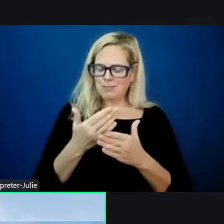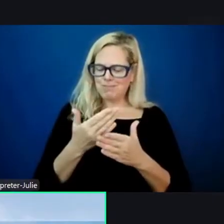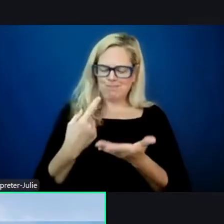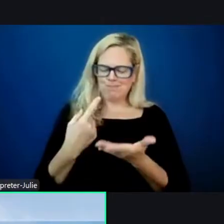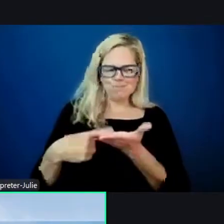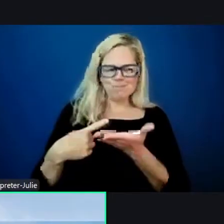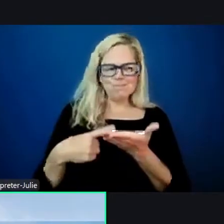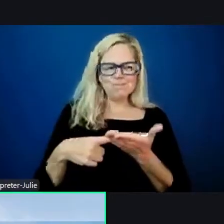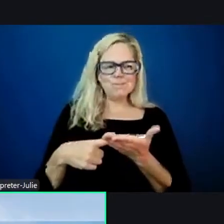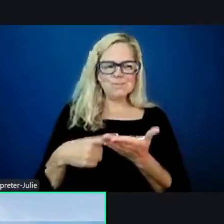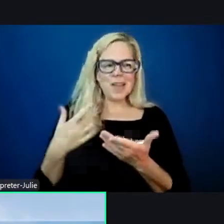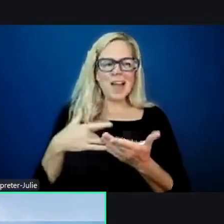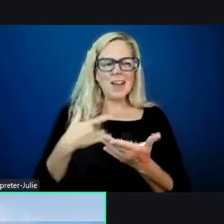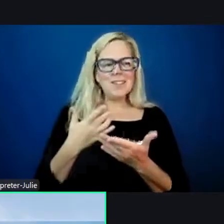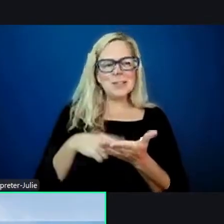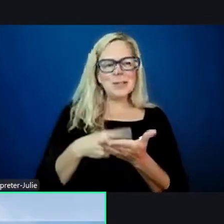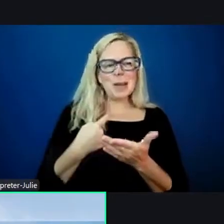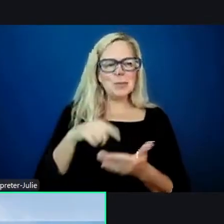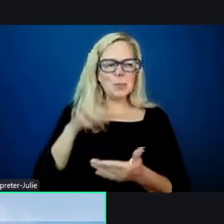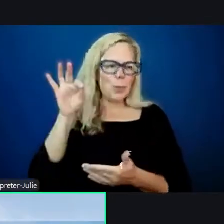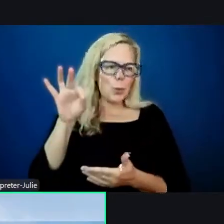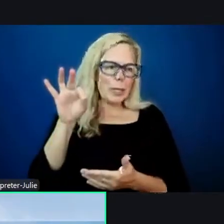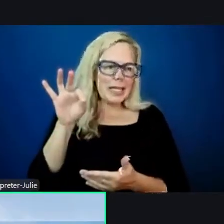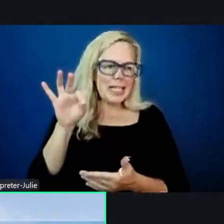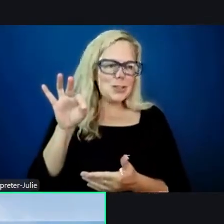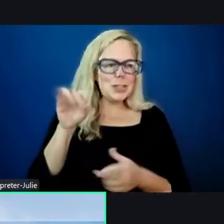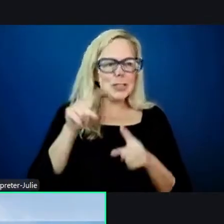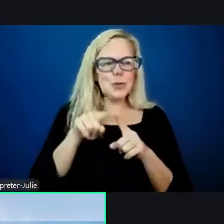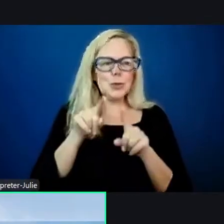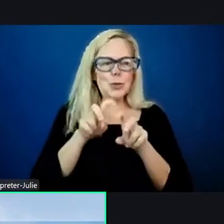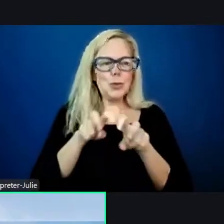we're preaching to the choir and that the people who come to this conference who